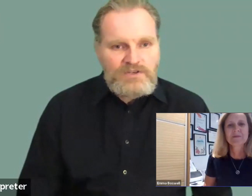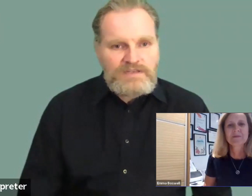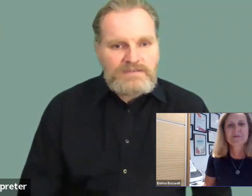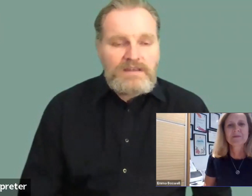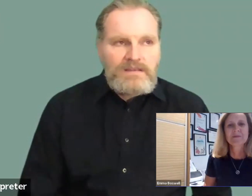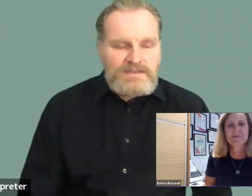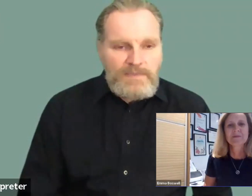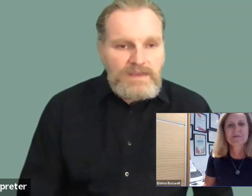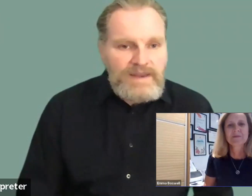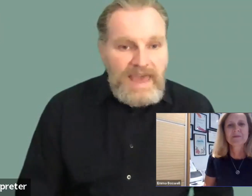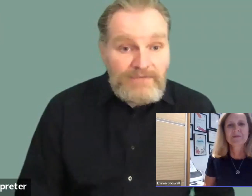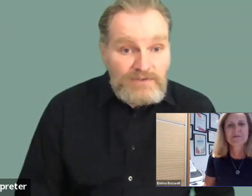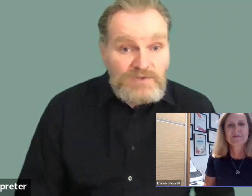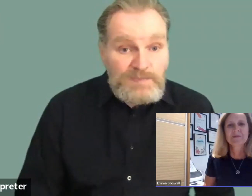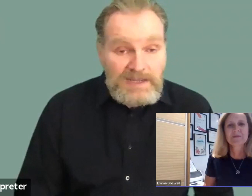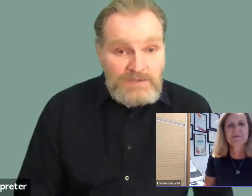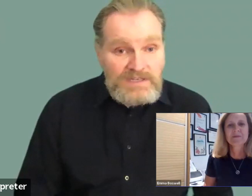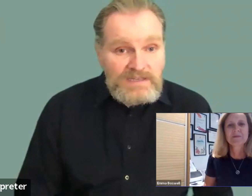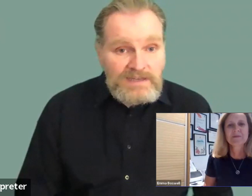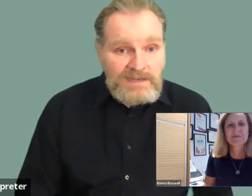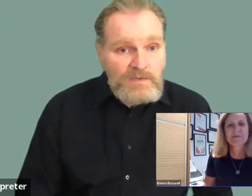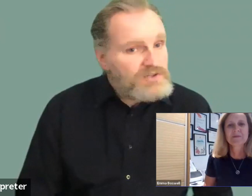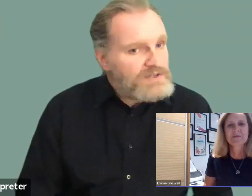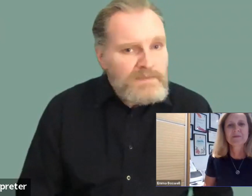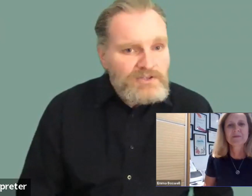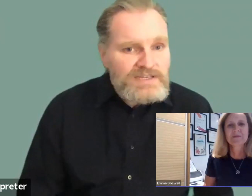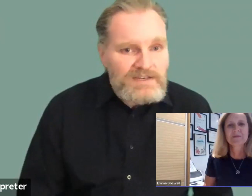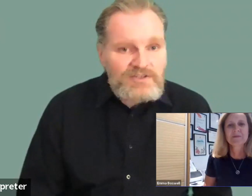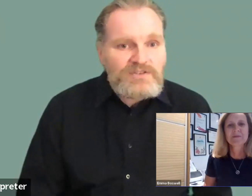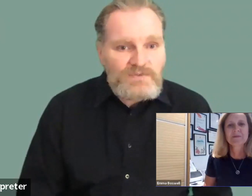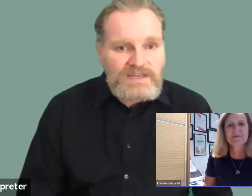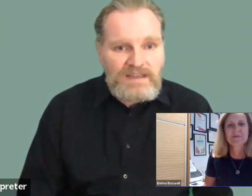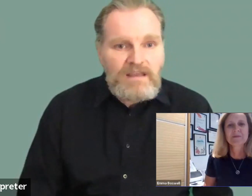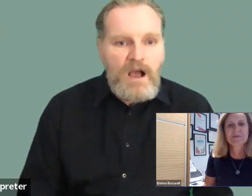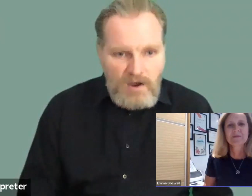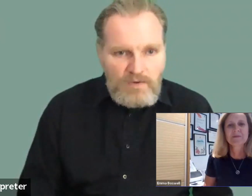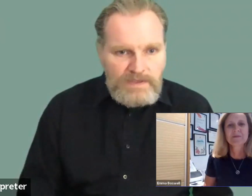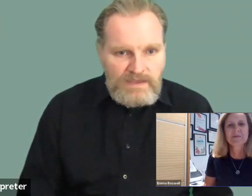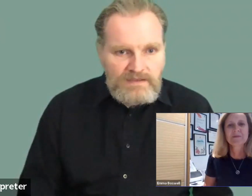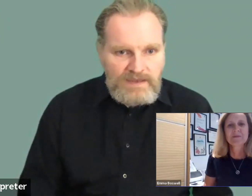which is something of an effort to spell out in sign language. It's much easier just to say RP,